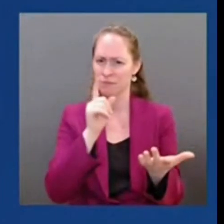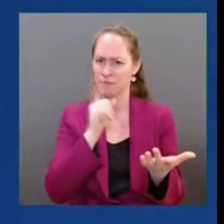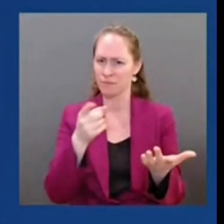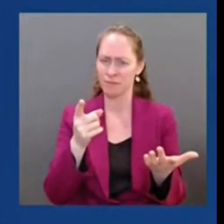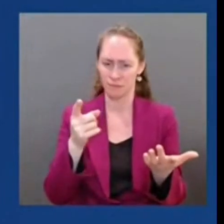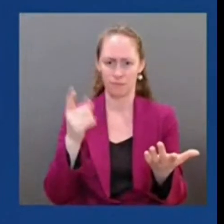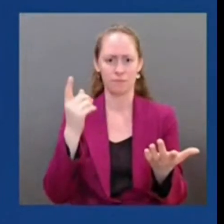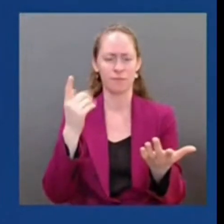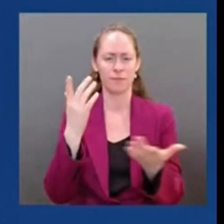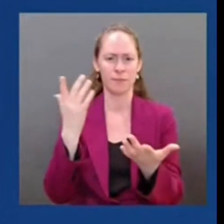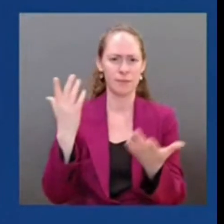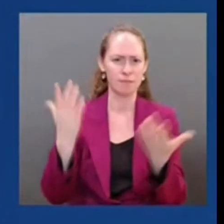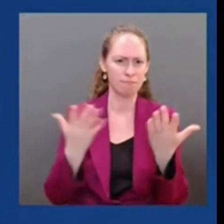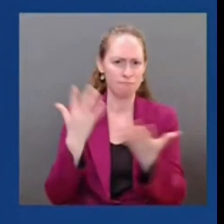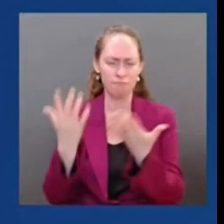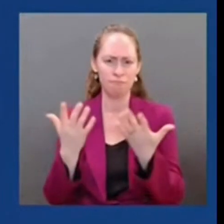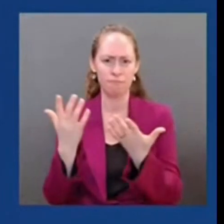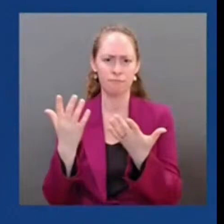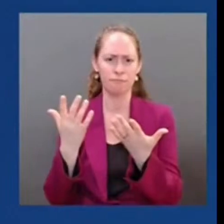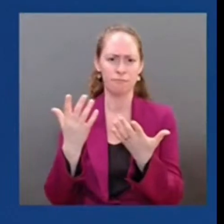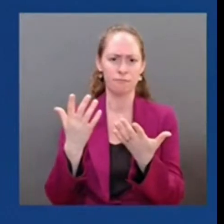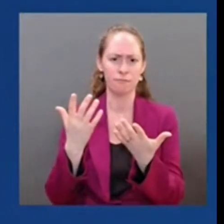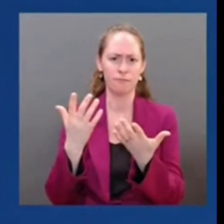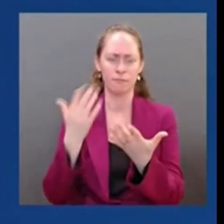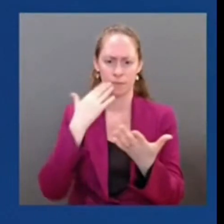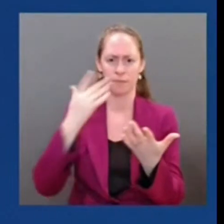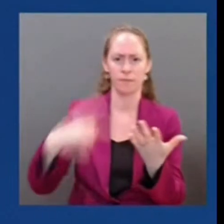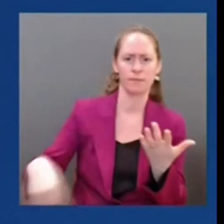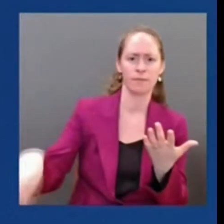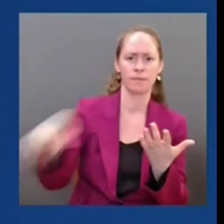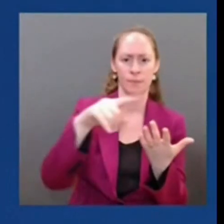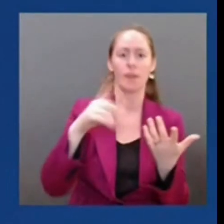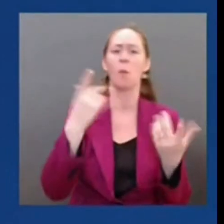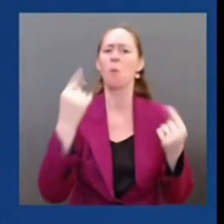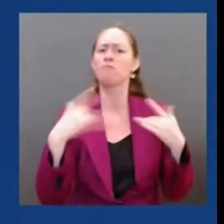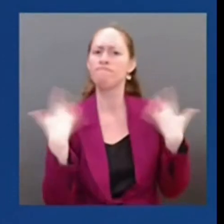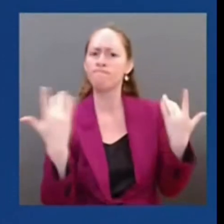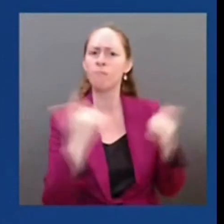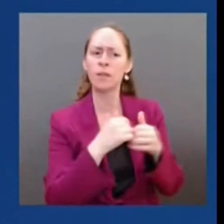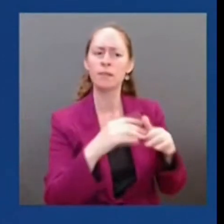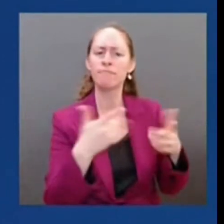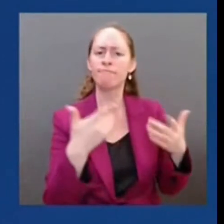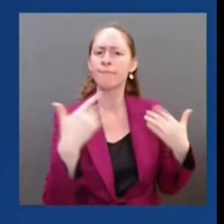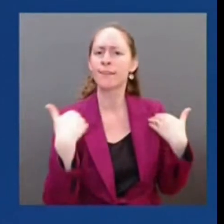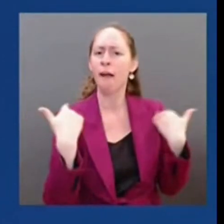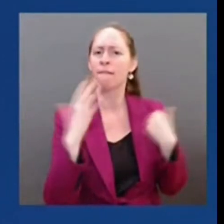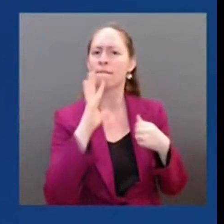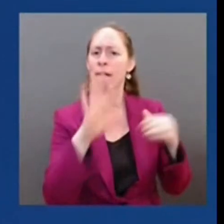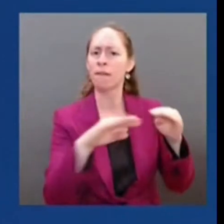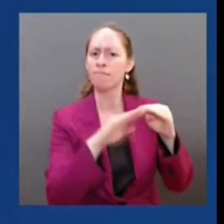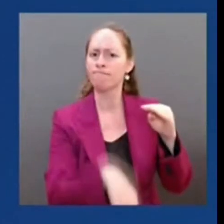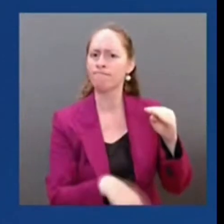IT DOESN'T SEEM LIKE THERE'S MUCH URGENCY OUT THERE AND THAT'S A LARGE POPULATION.